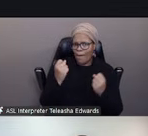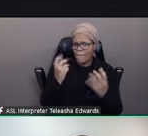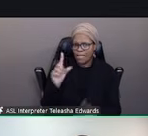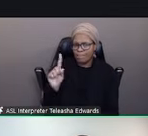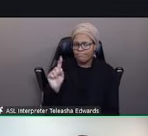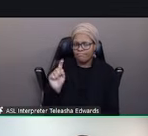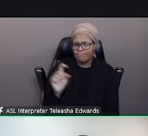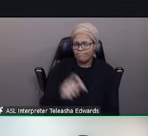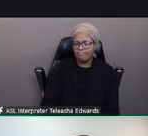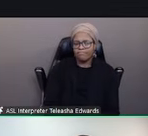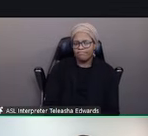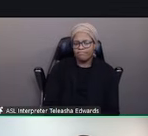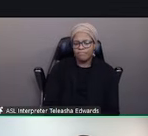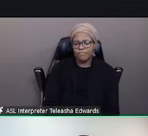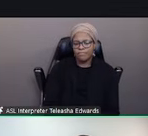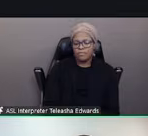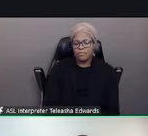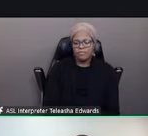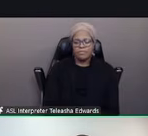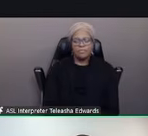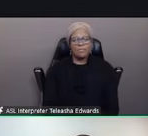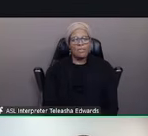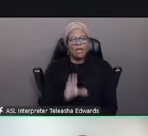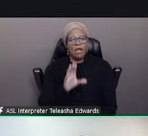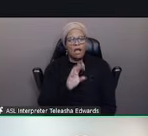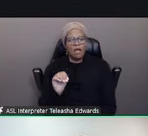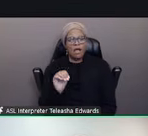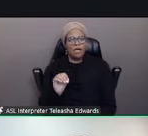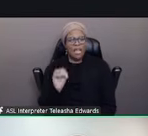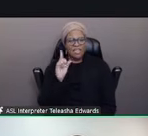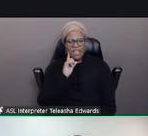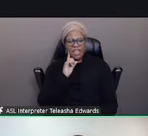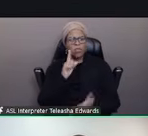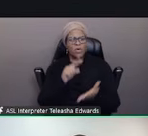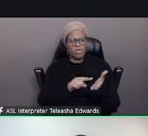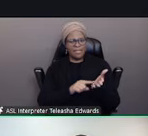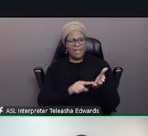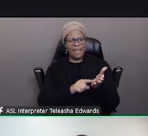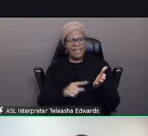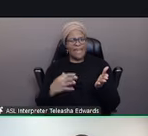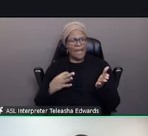Um, I think we have said in our application and a lot of stuff that I'm going to cover today is